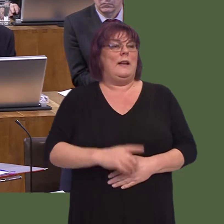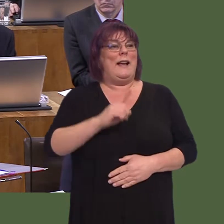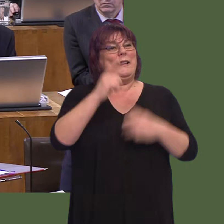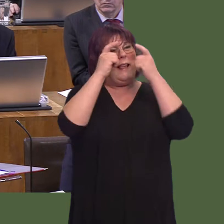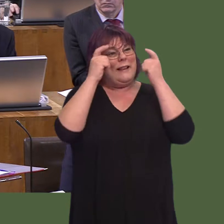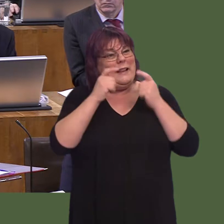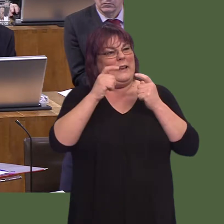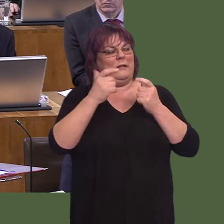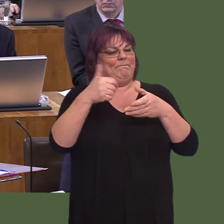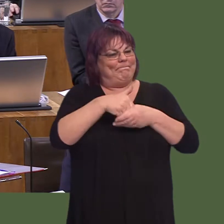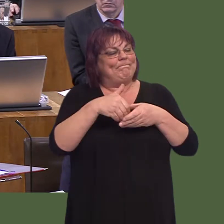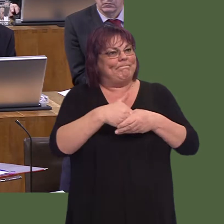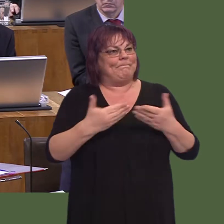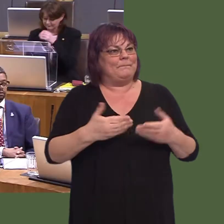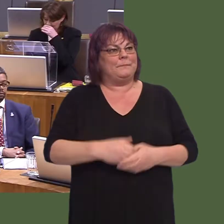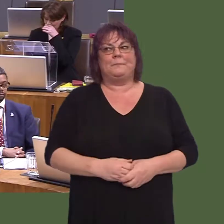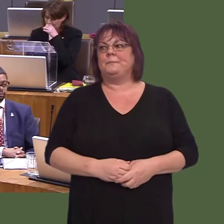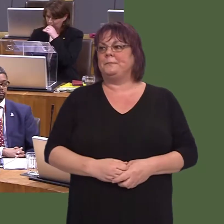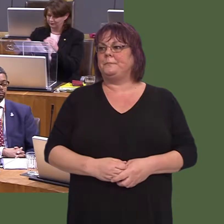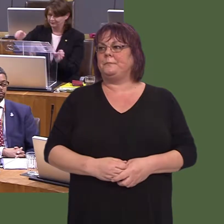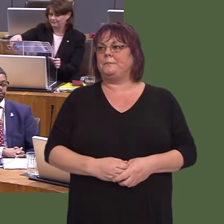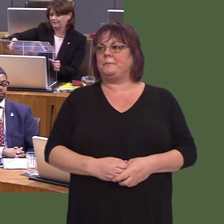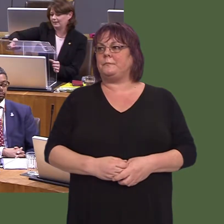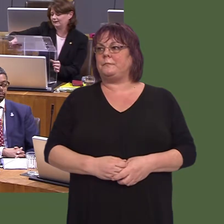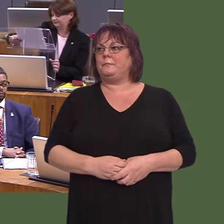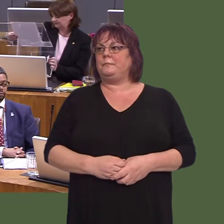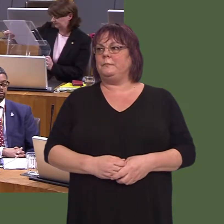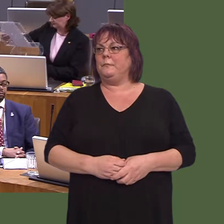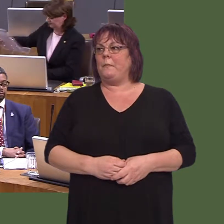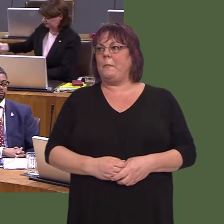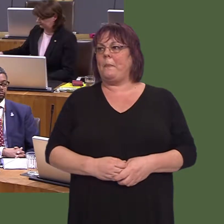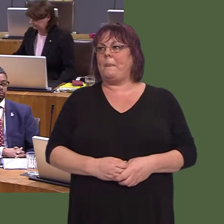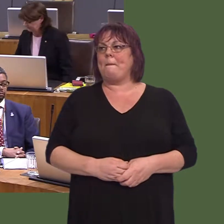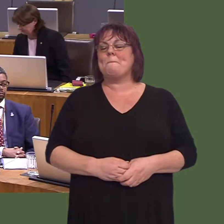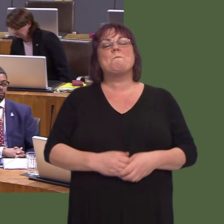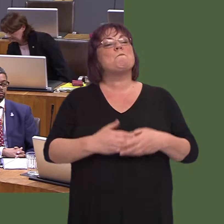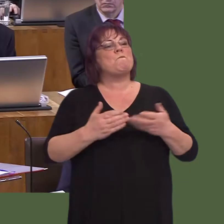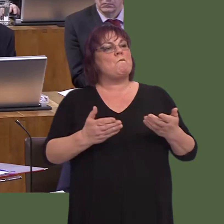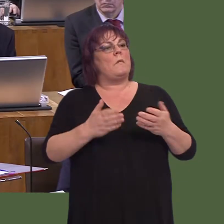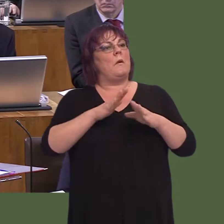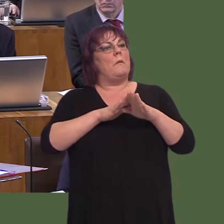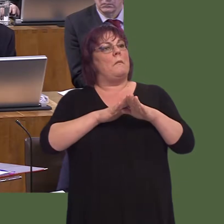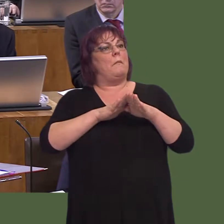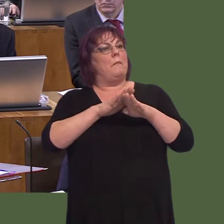There are legal issues surrounding that, for a start. It's true to say there will come a point, or there may come a point, where Ministers